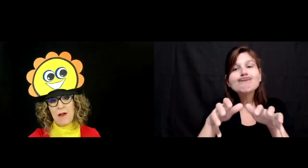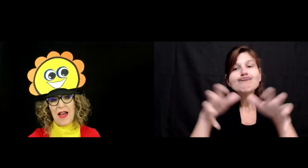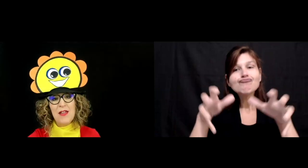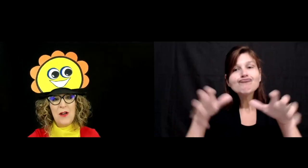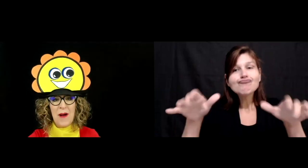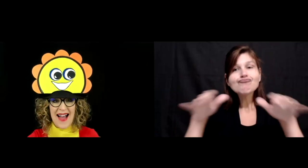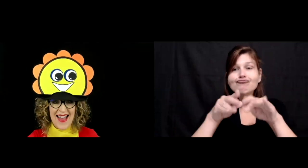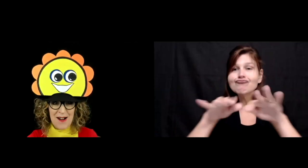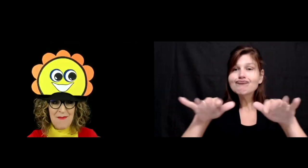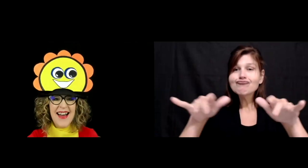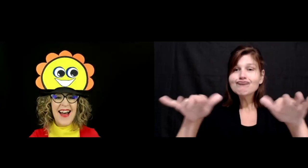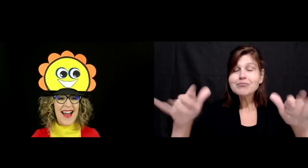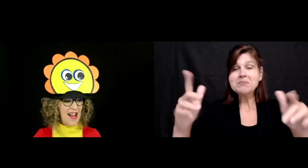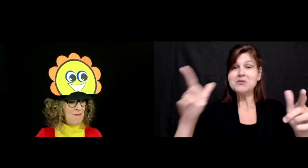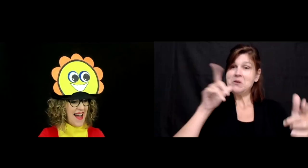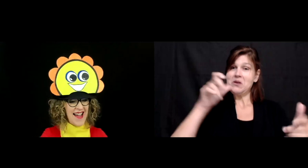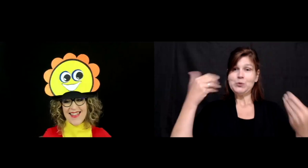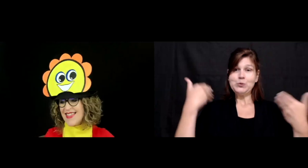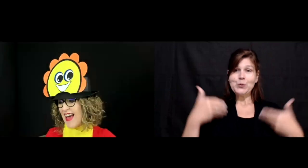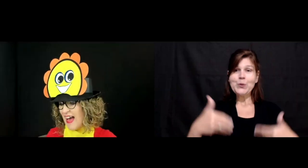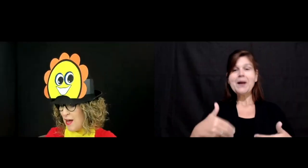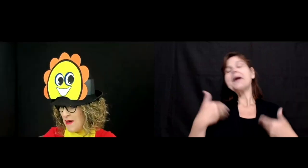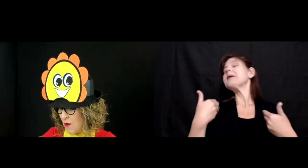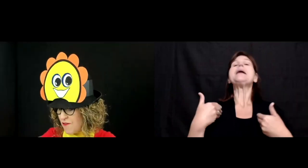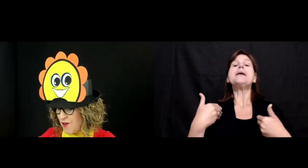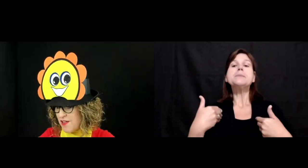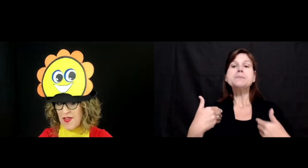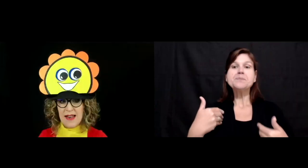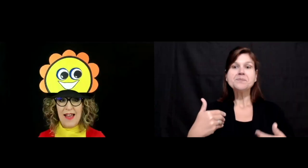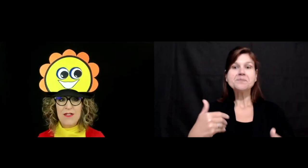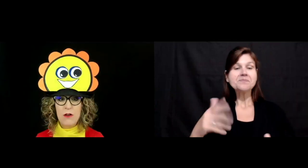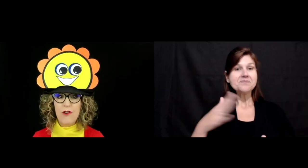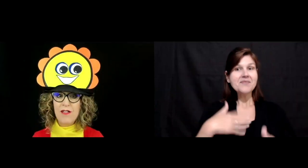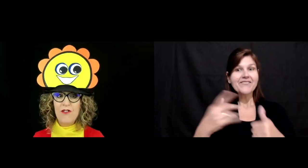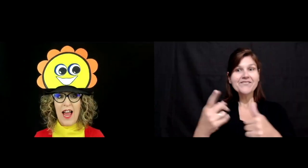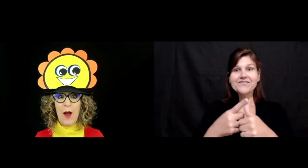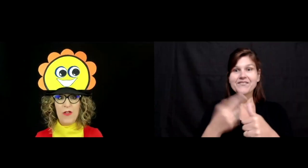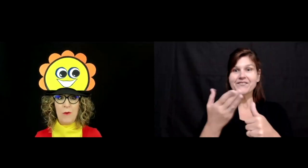So that's who I am. And the first thing I'd like to just share with you